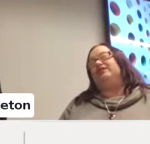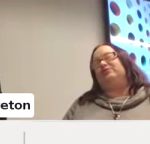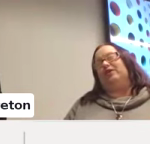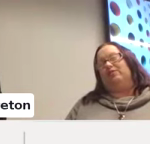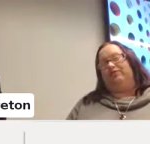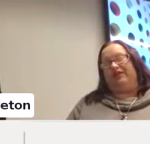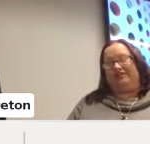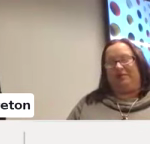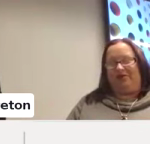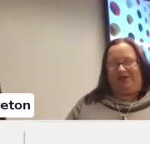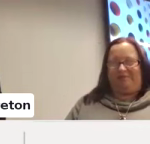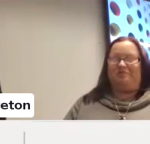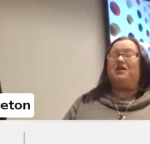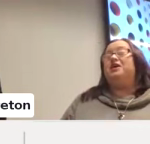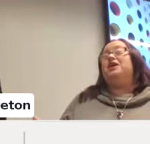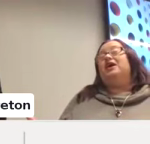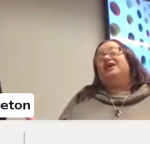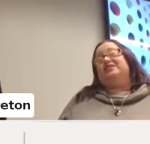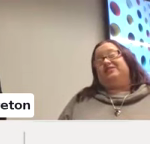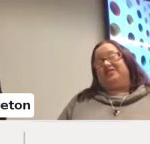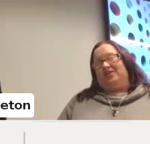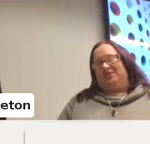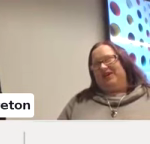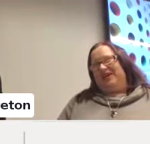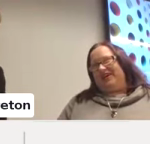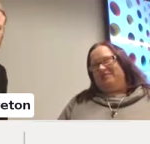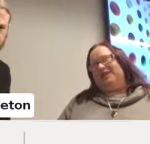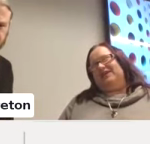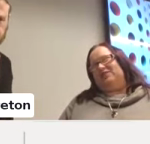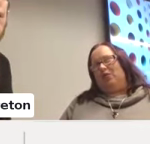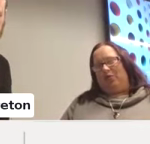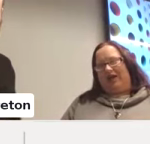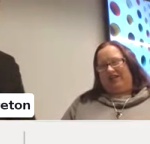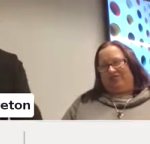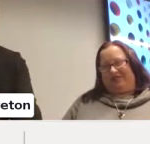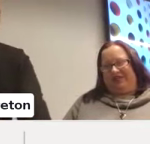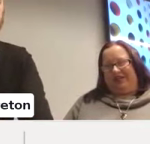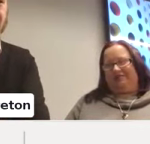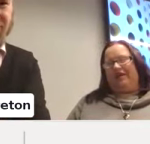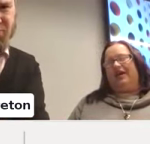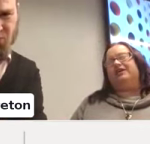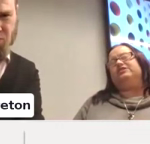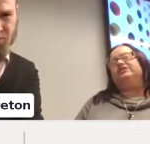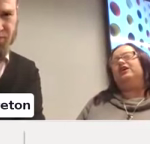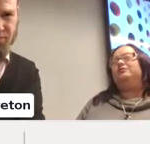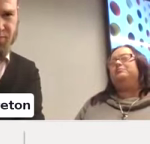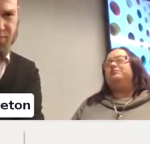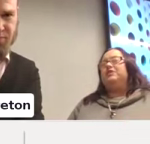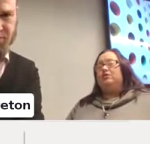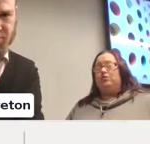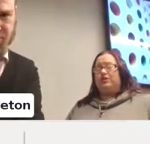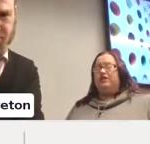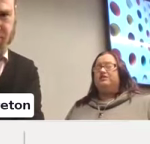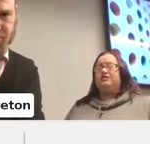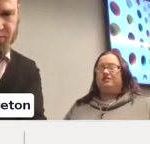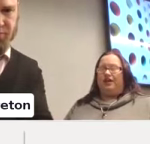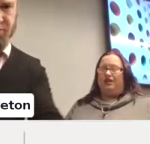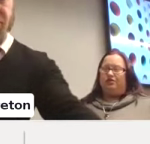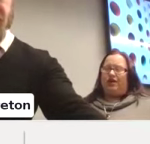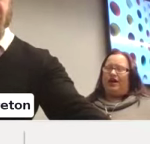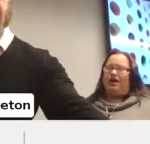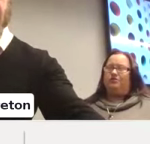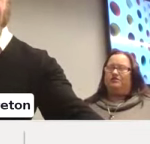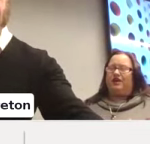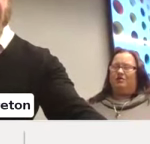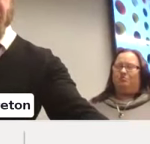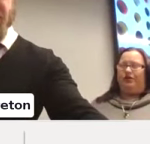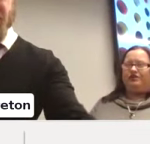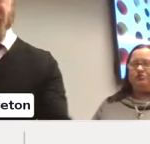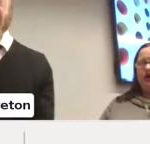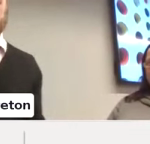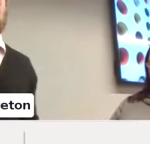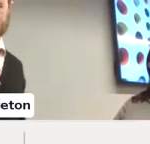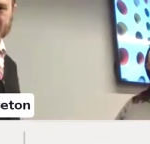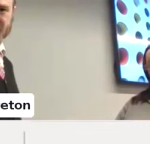Game ends when wear wolves are expelled or wear wolves have devoured all the villagers.